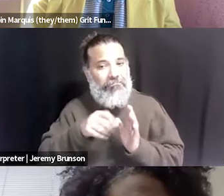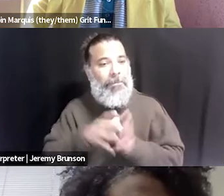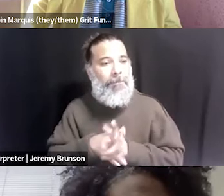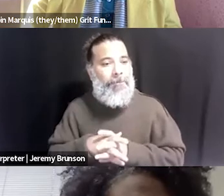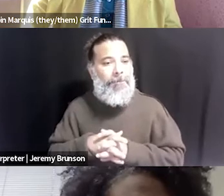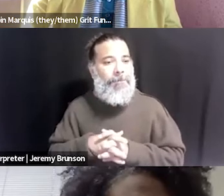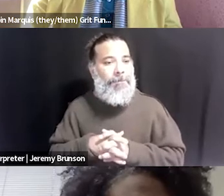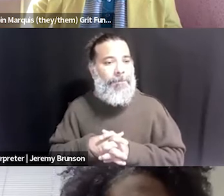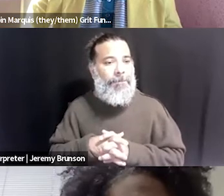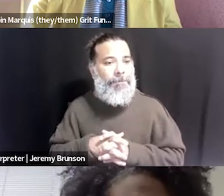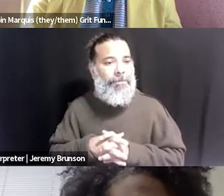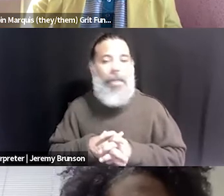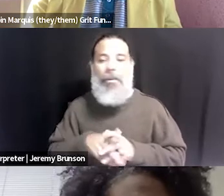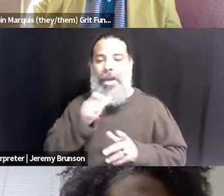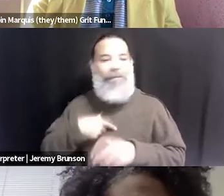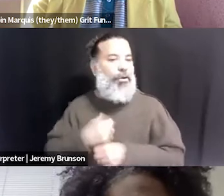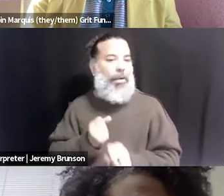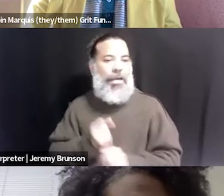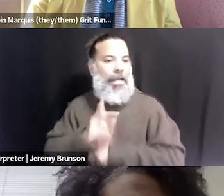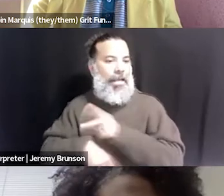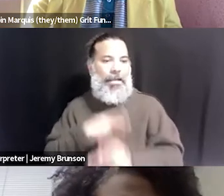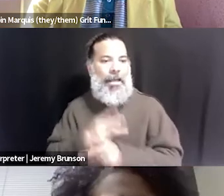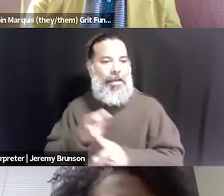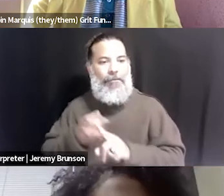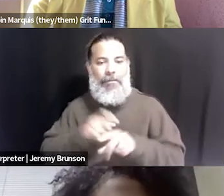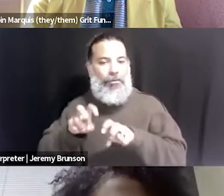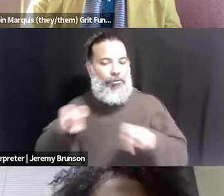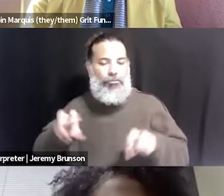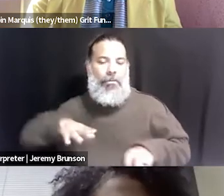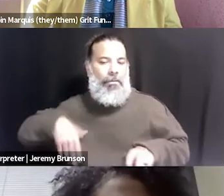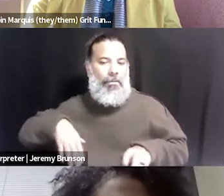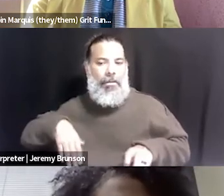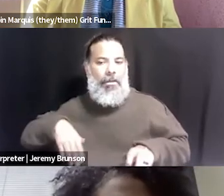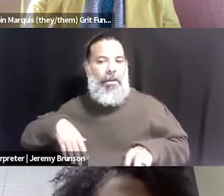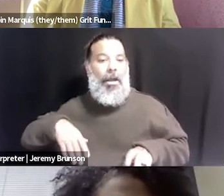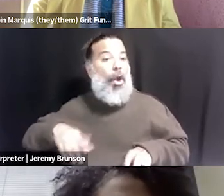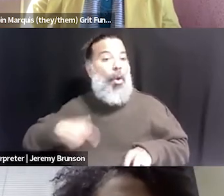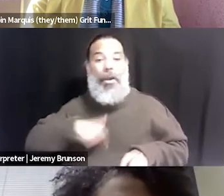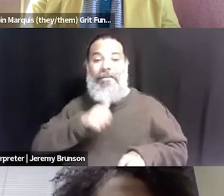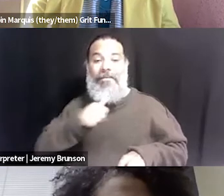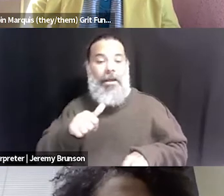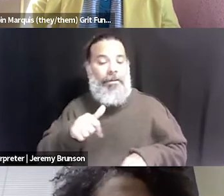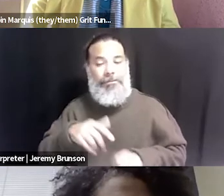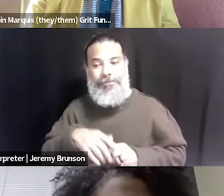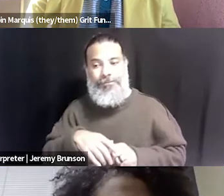So we have not created a rubric for jurors at this time. We have also not done our call for jurors.